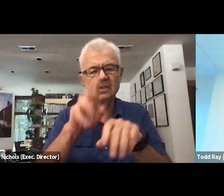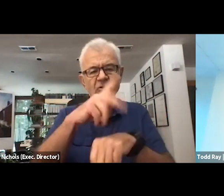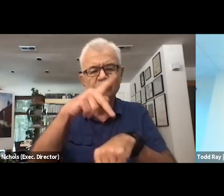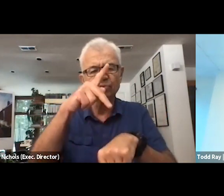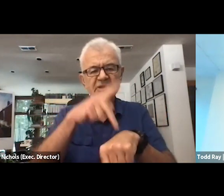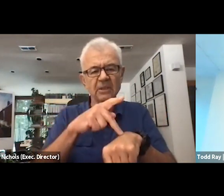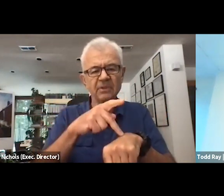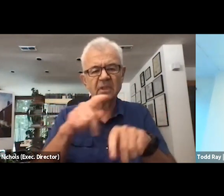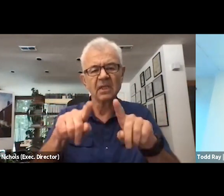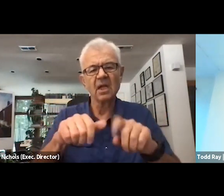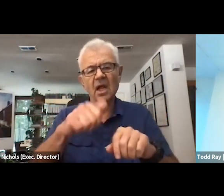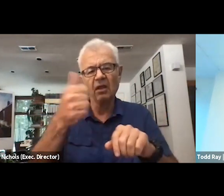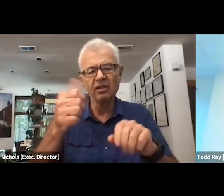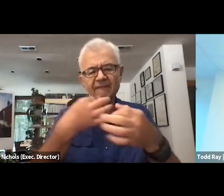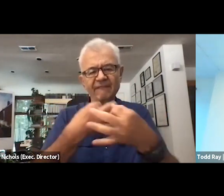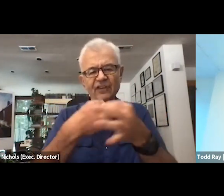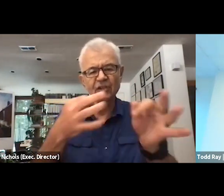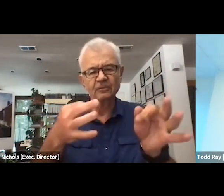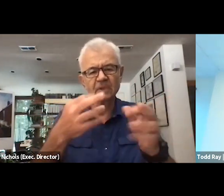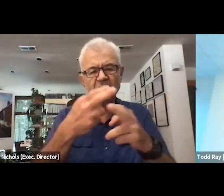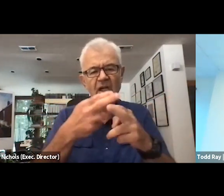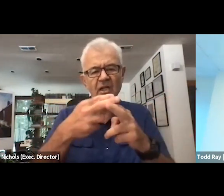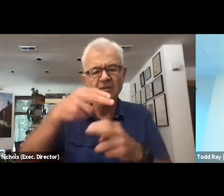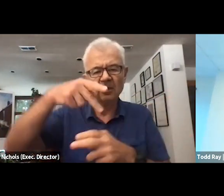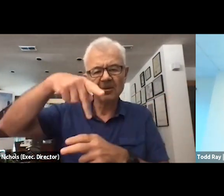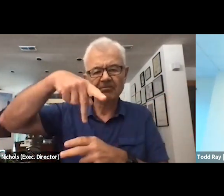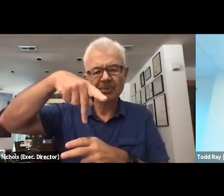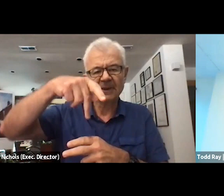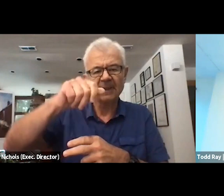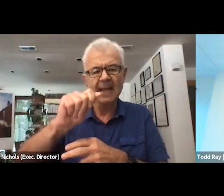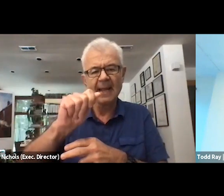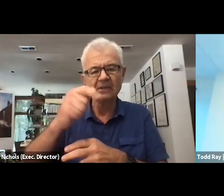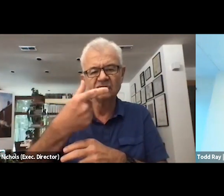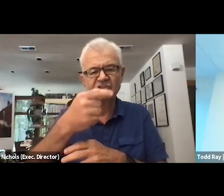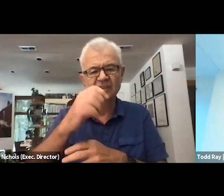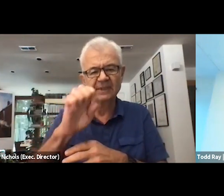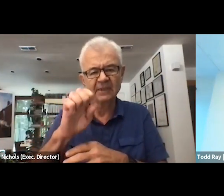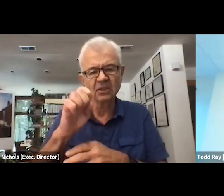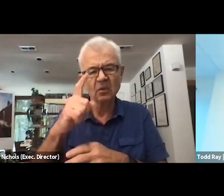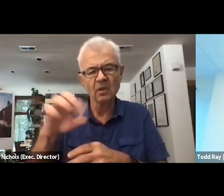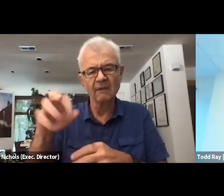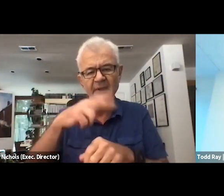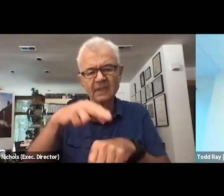Now he's working as the Principal Architect of a different firm called Page Southerland